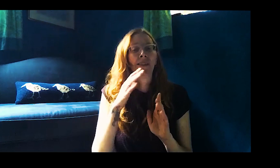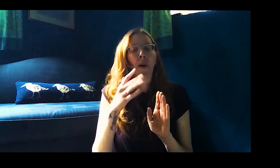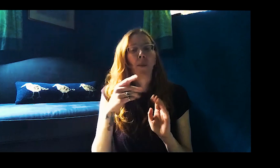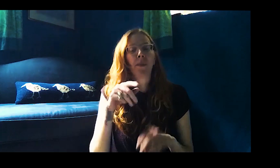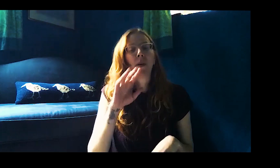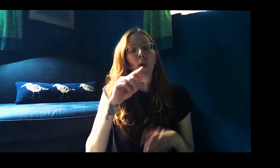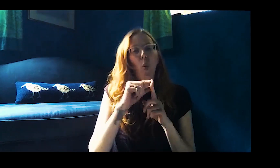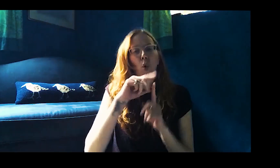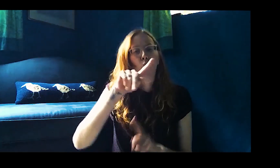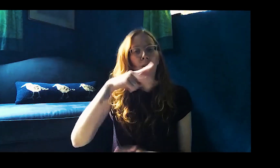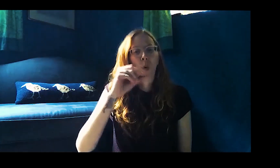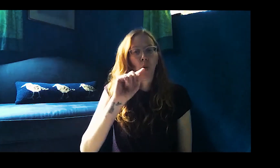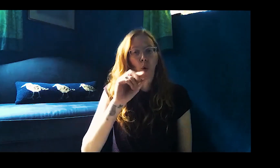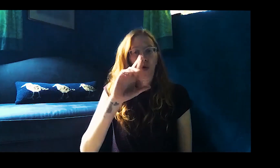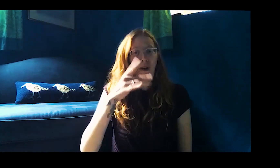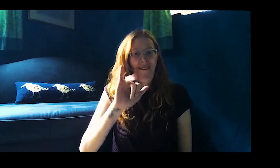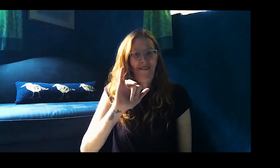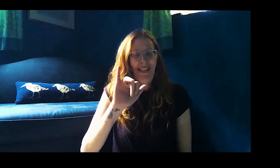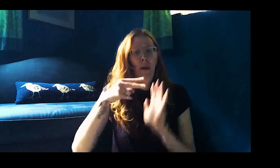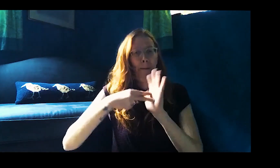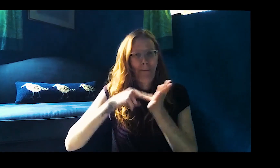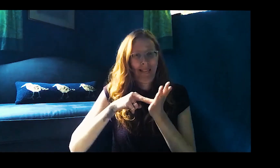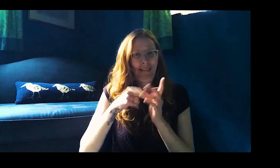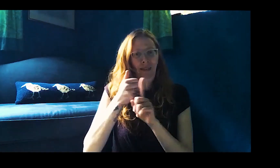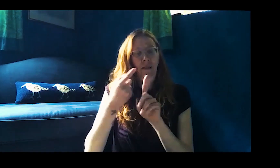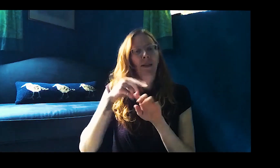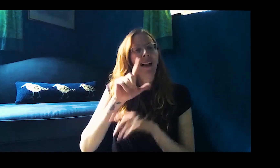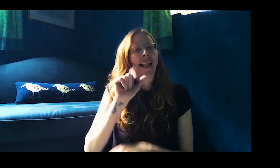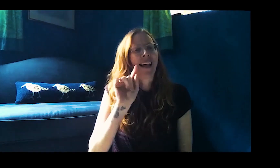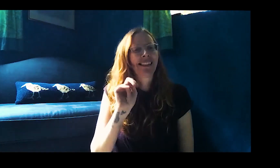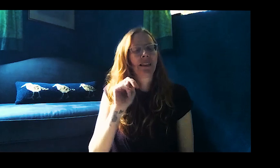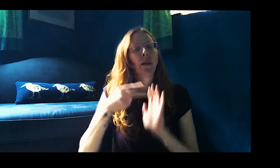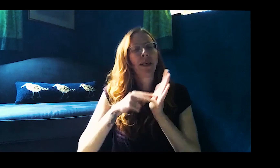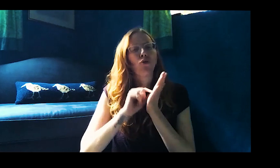Well, honestly, the word photography itself means light. It means to write with light,